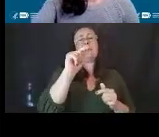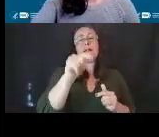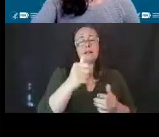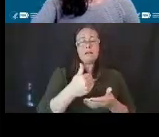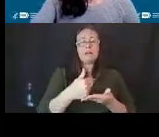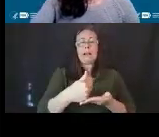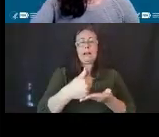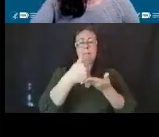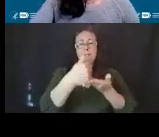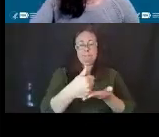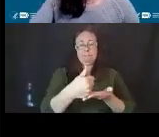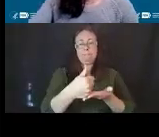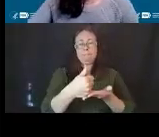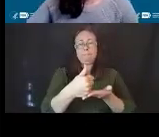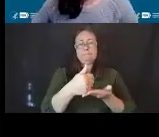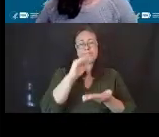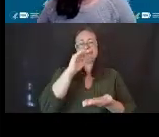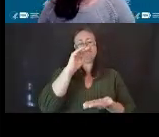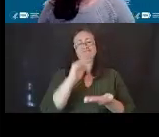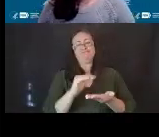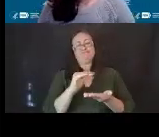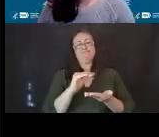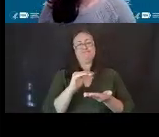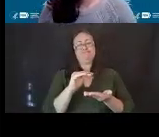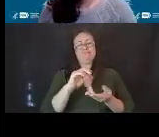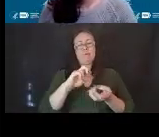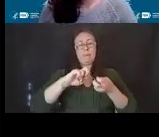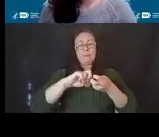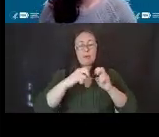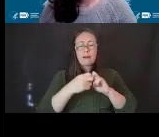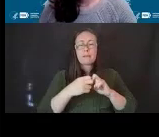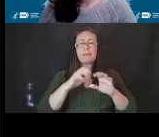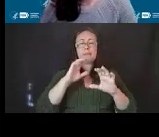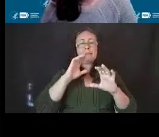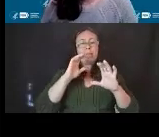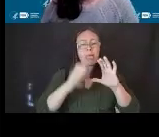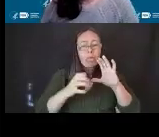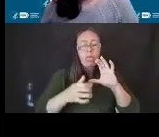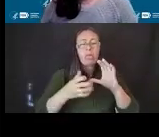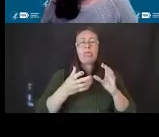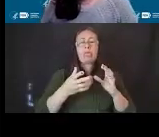Your own friends may become your collaborators. As we all know, science can be a very small world